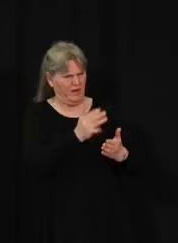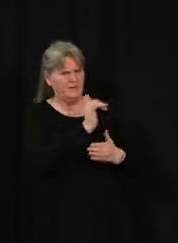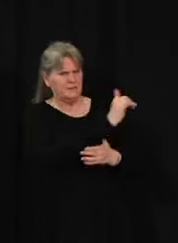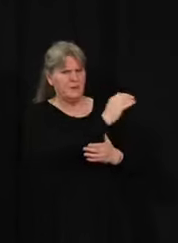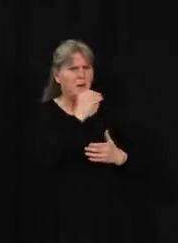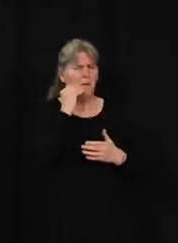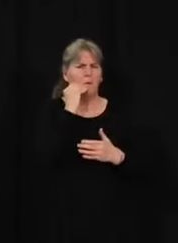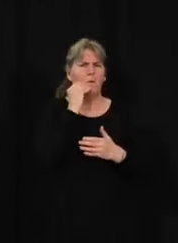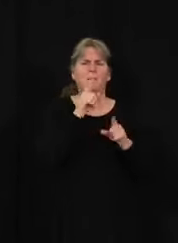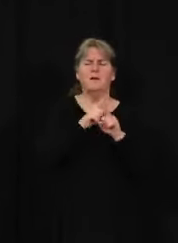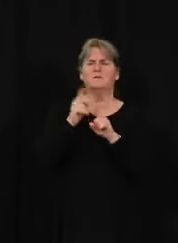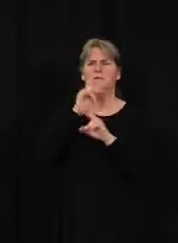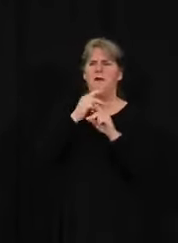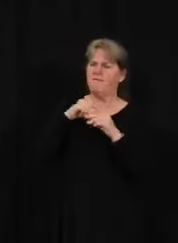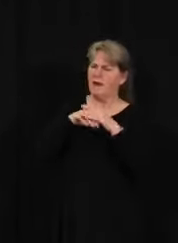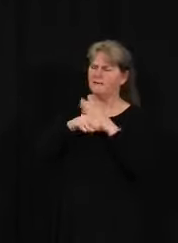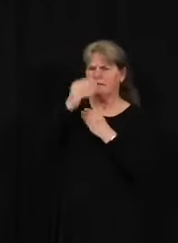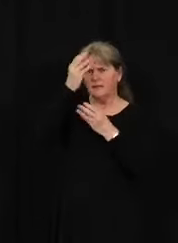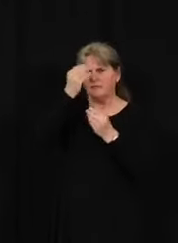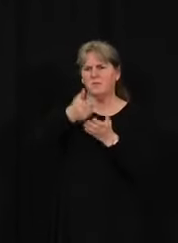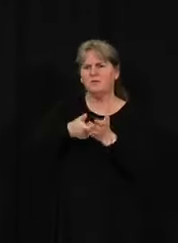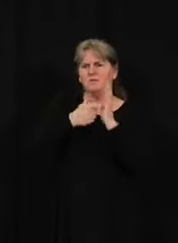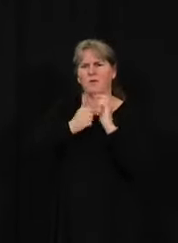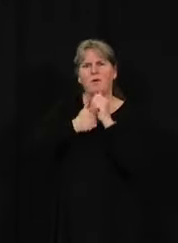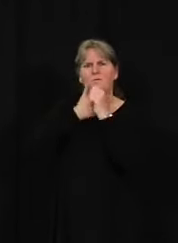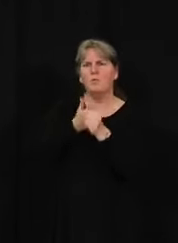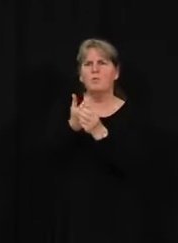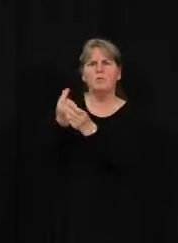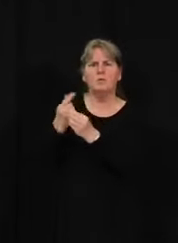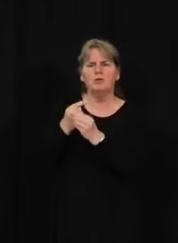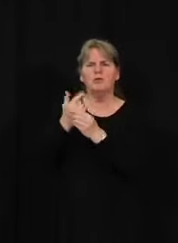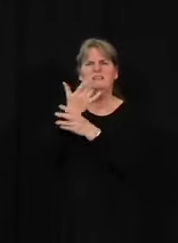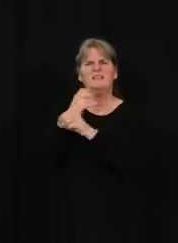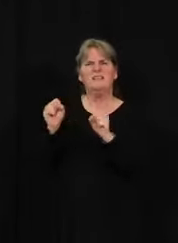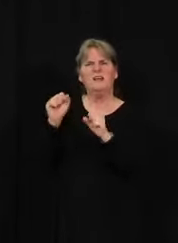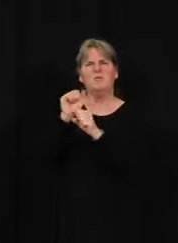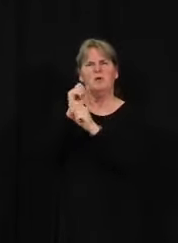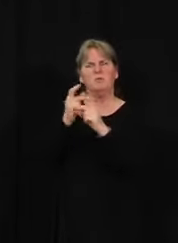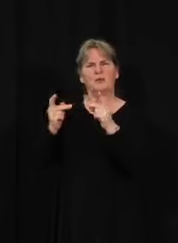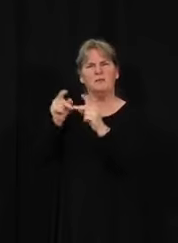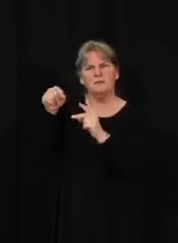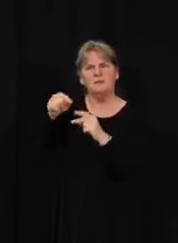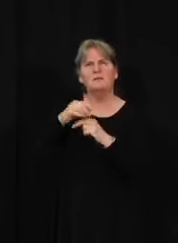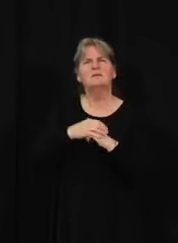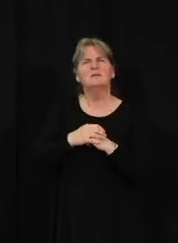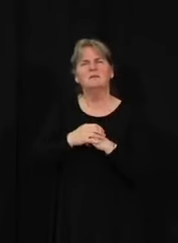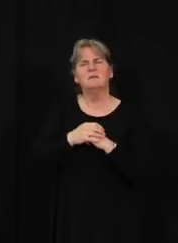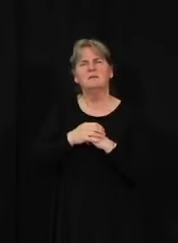access to the information they need, and that they are clear